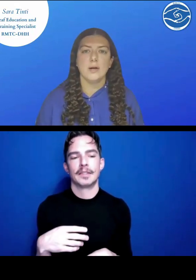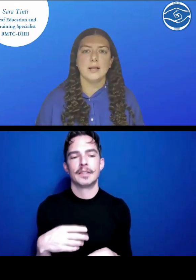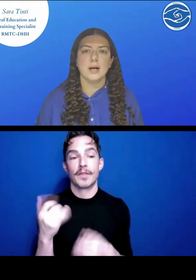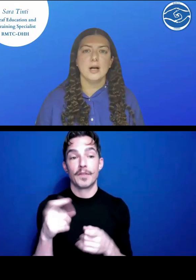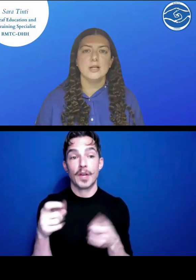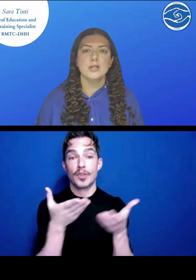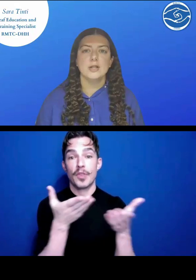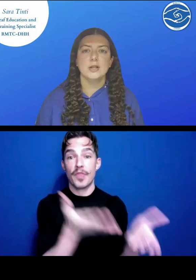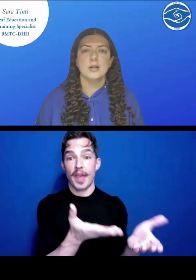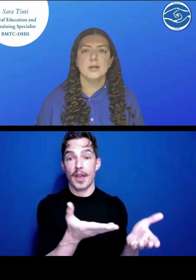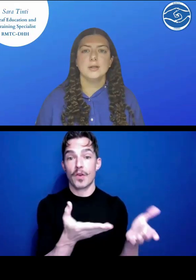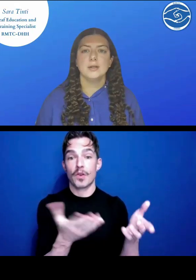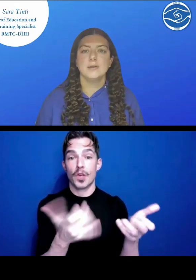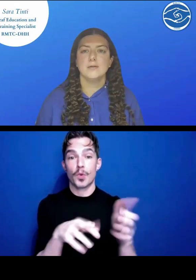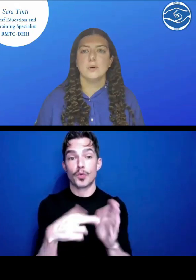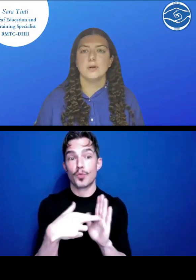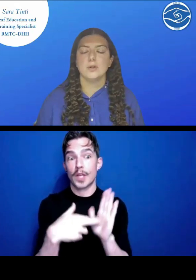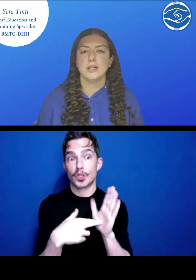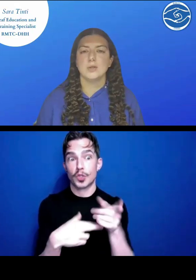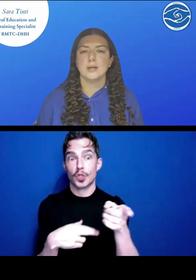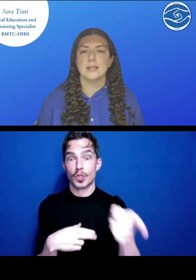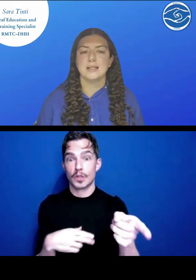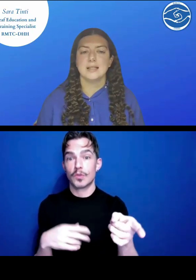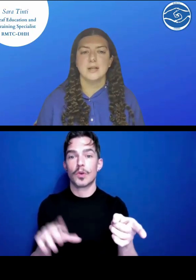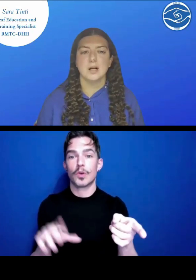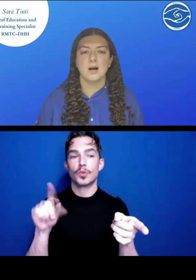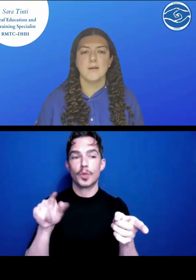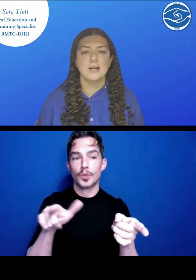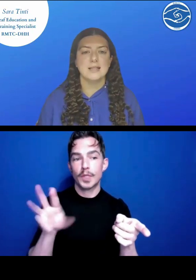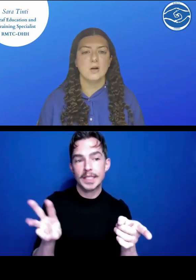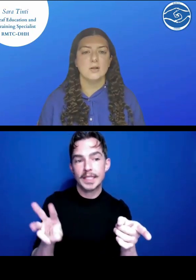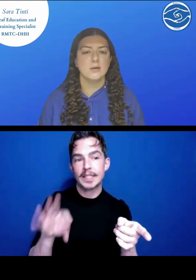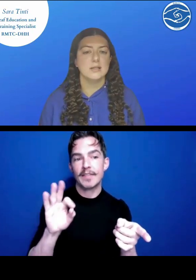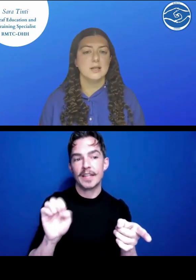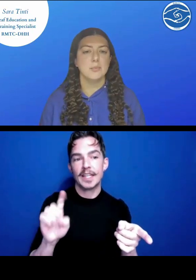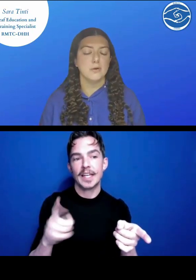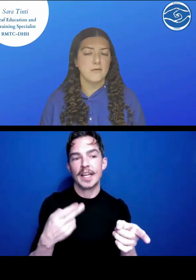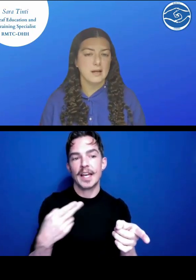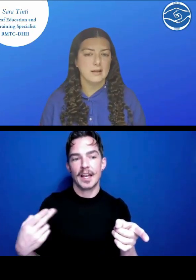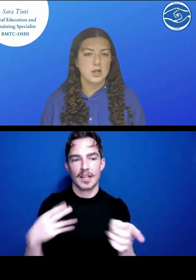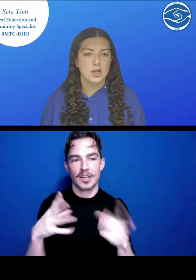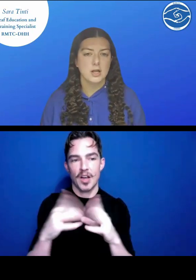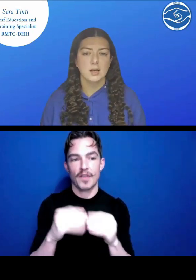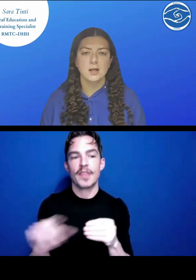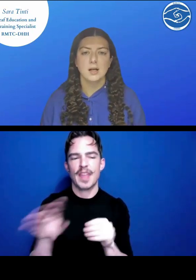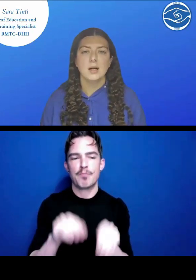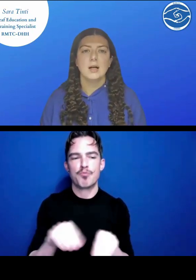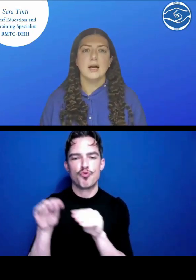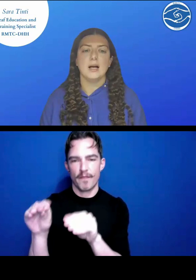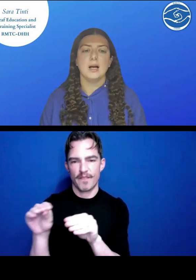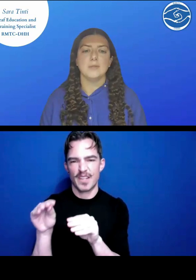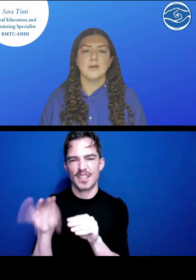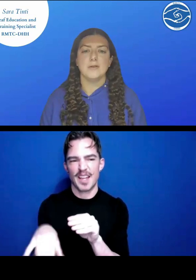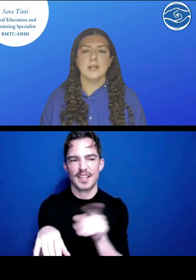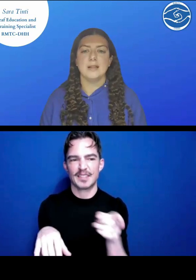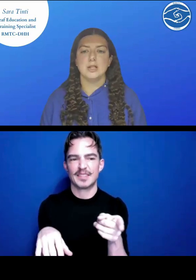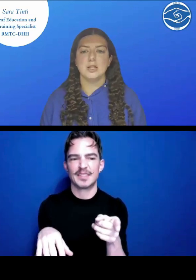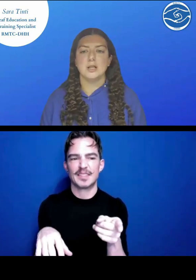go and get registered for the 2026 FEDHH conference, they also did move it this year. So FEDHH this